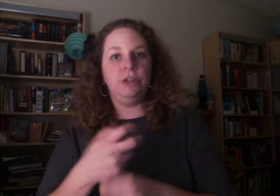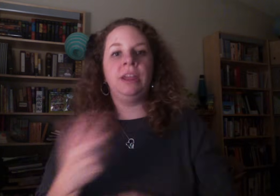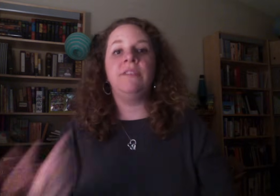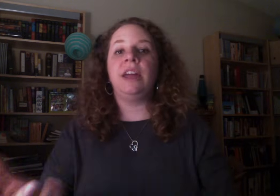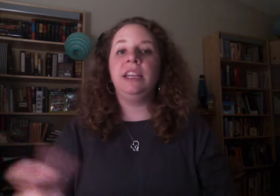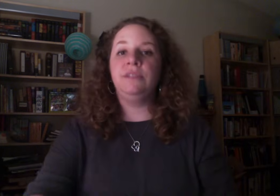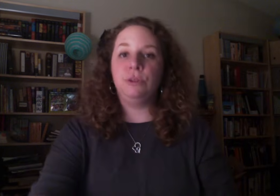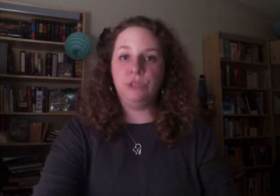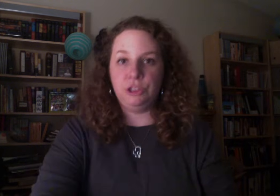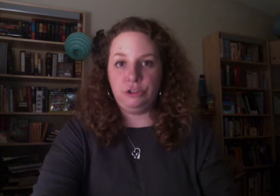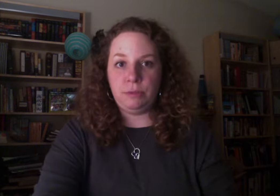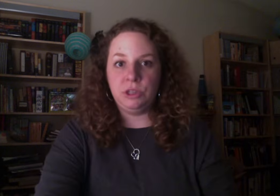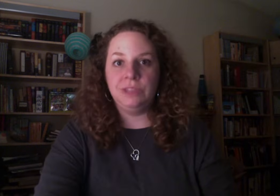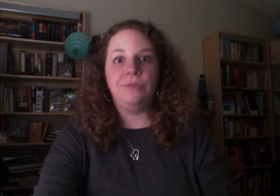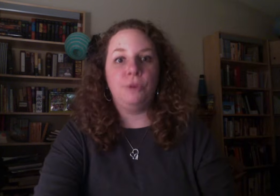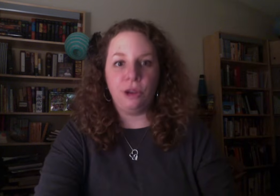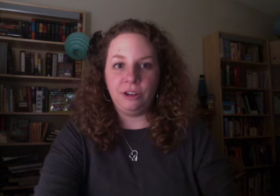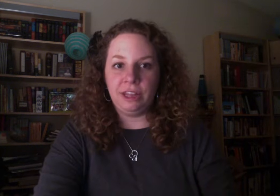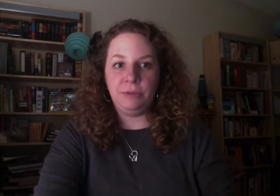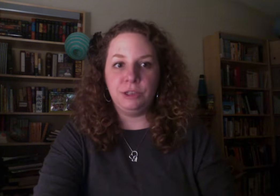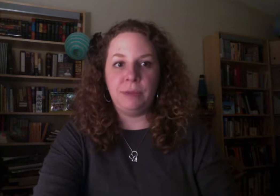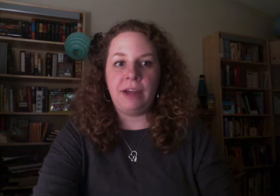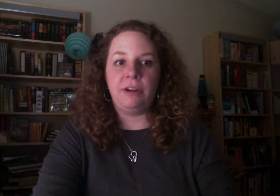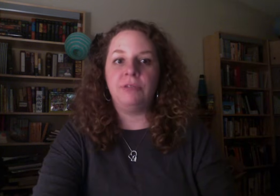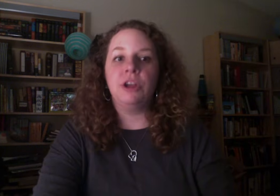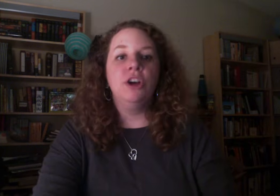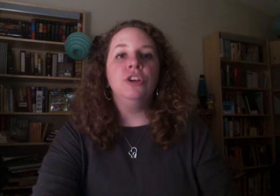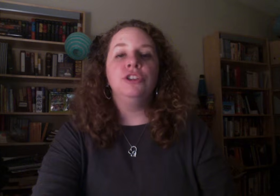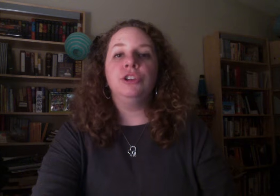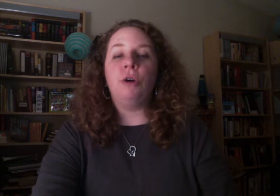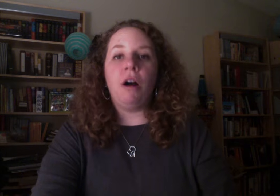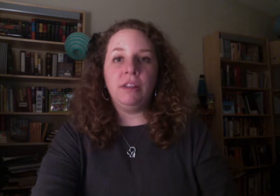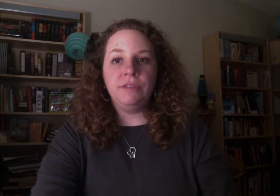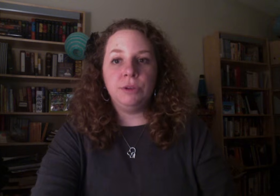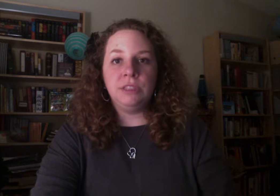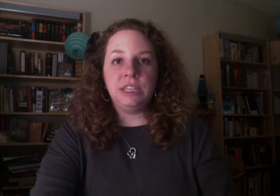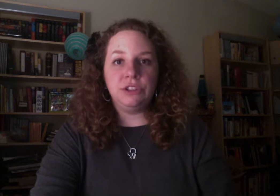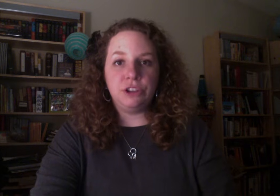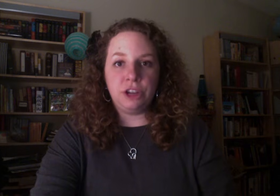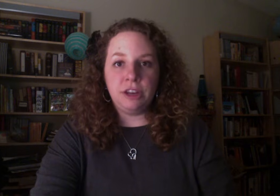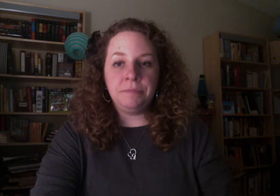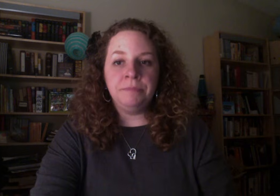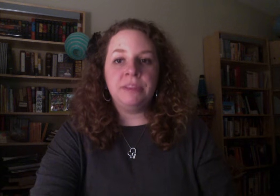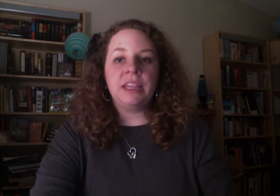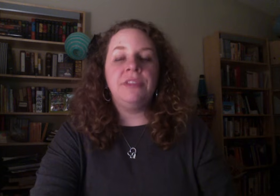You can give any of those descriptions for your language background. So all of those things are good.